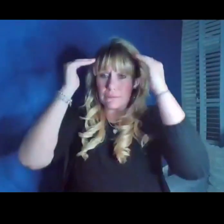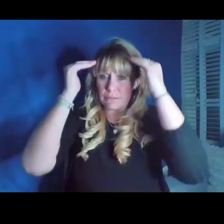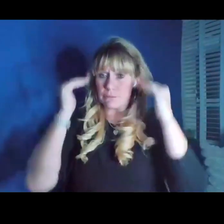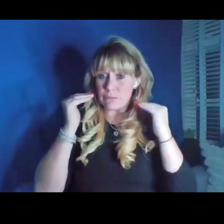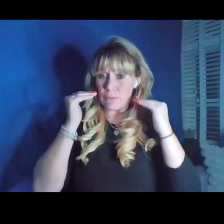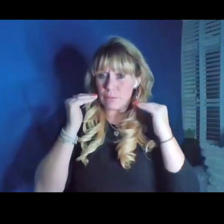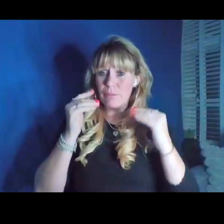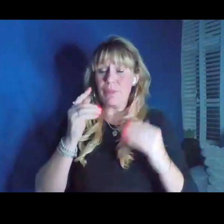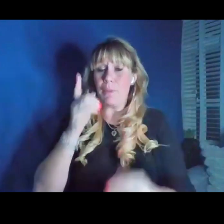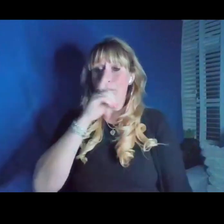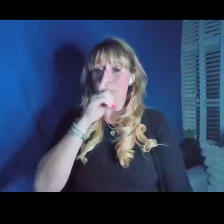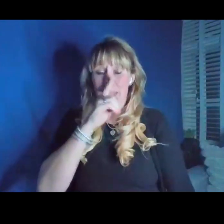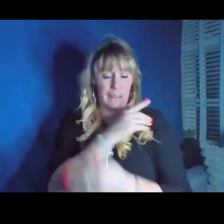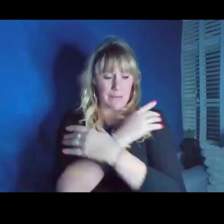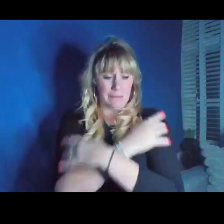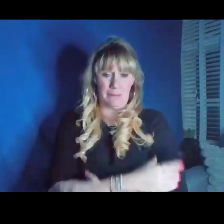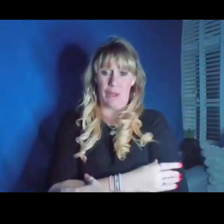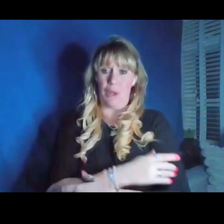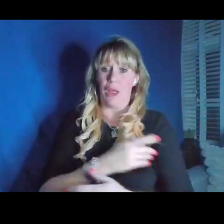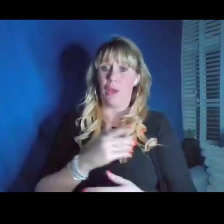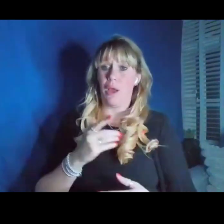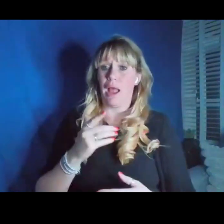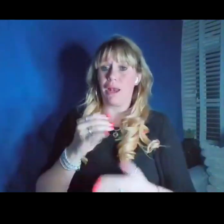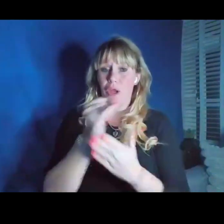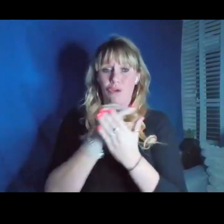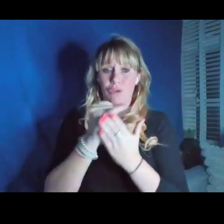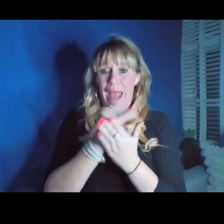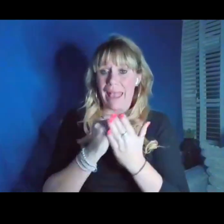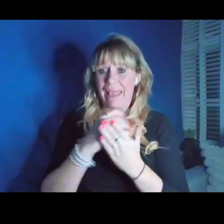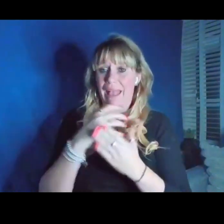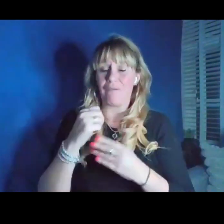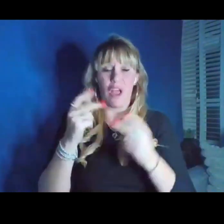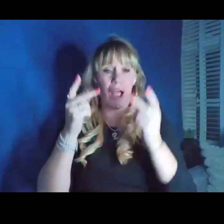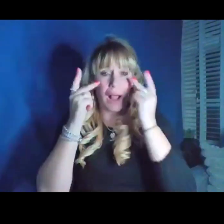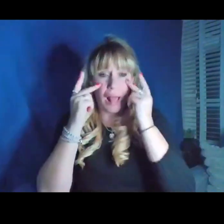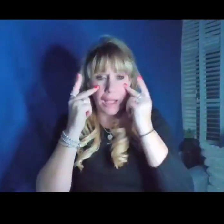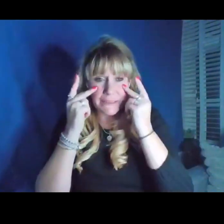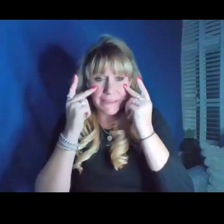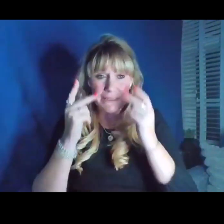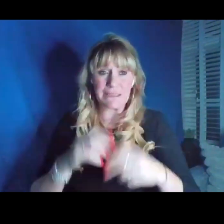on top that says 'Cyborg'. I wear glasses, and I have got behind me